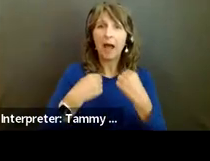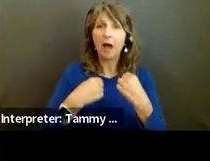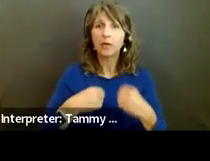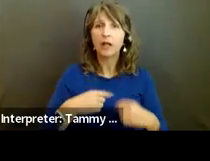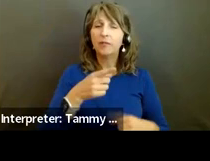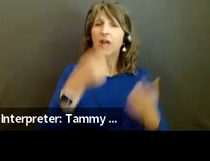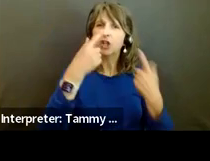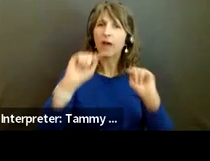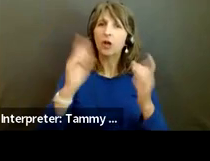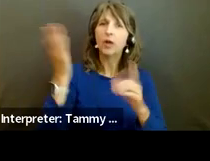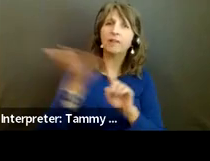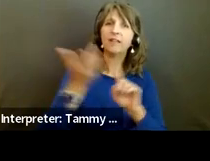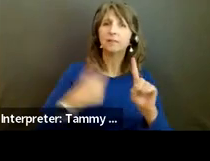They told me, it's schizophrenia and one time they put me away for a really long time.